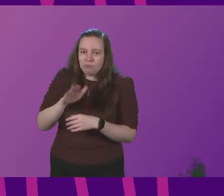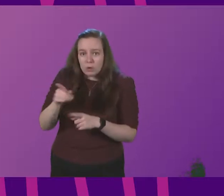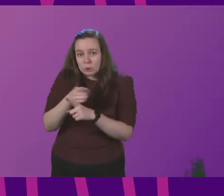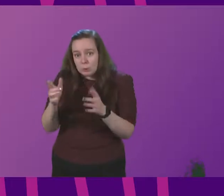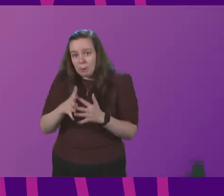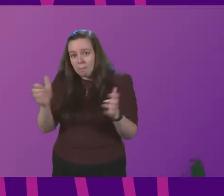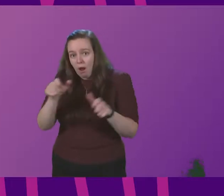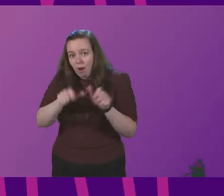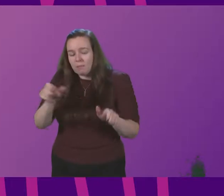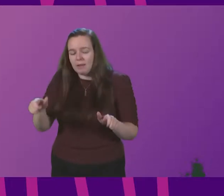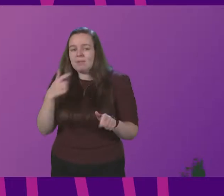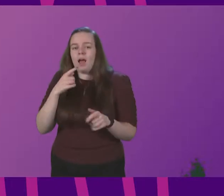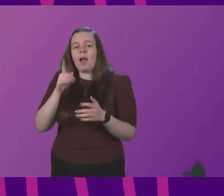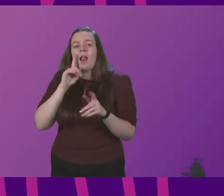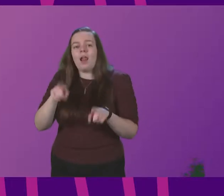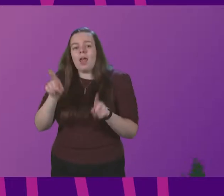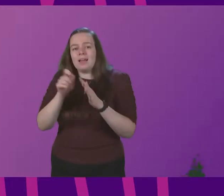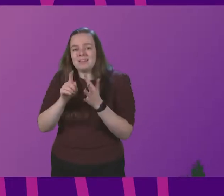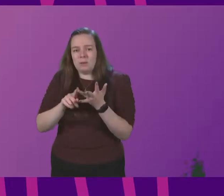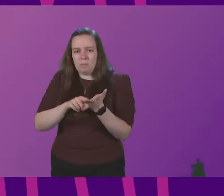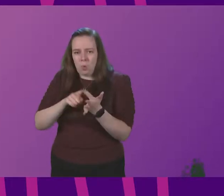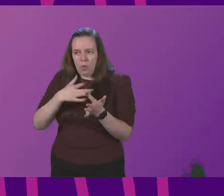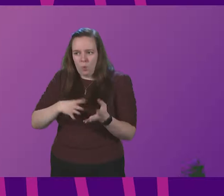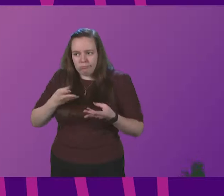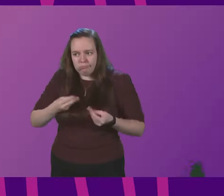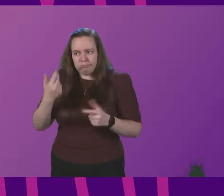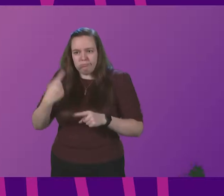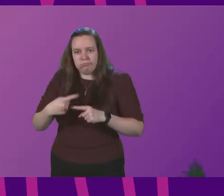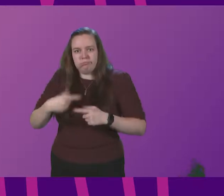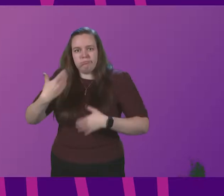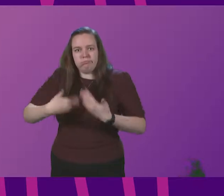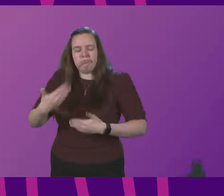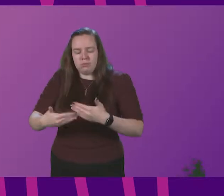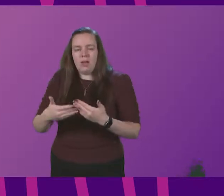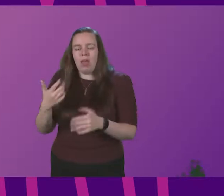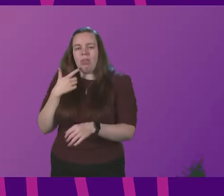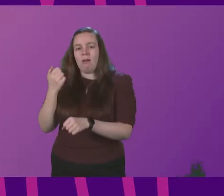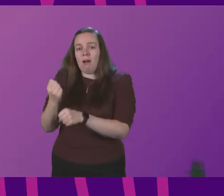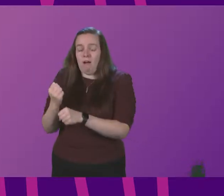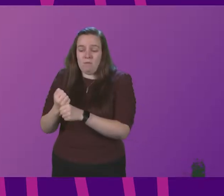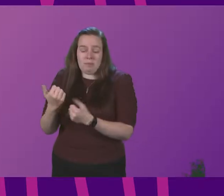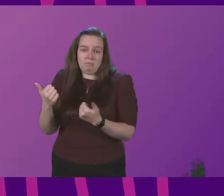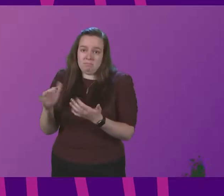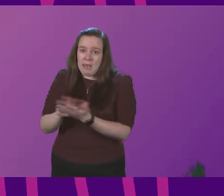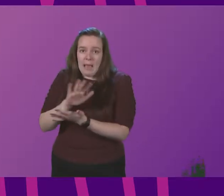Lady Poole is keen to make as swift progress as she can and that the Government is very happy to support her in that endeavour.